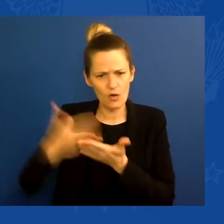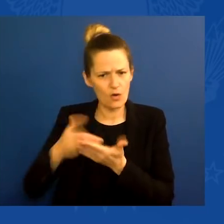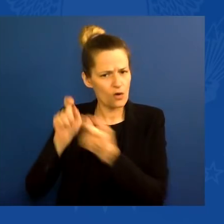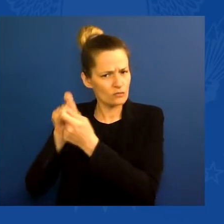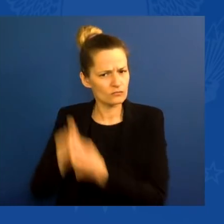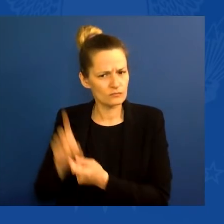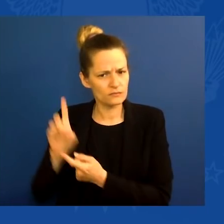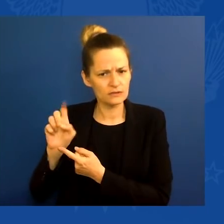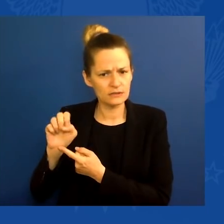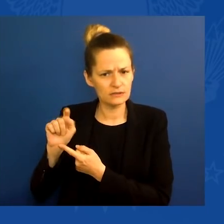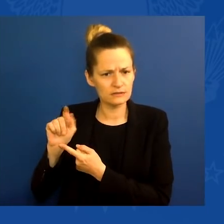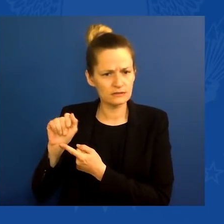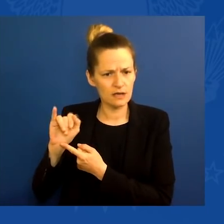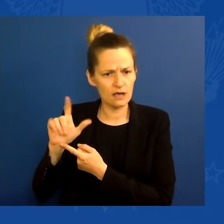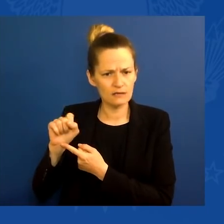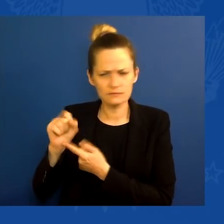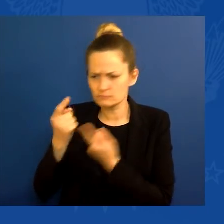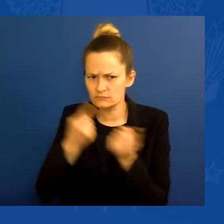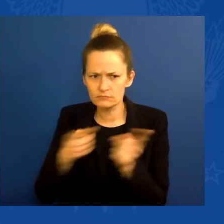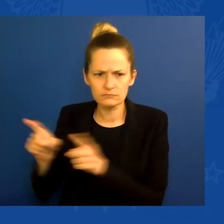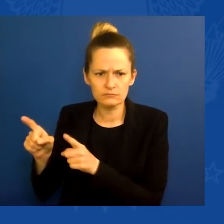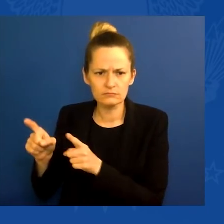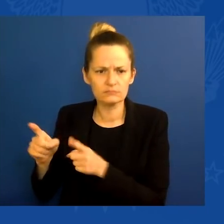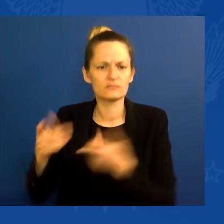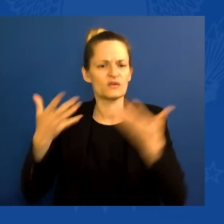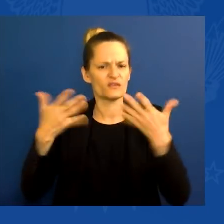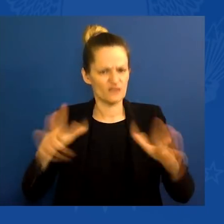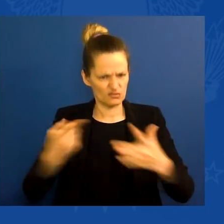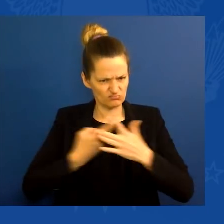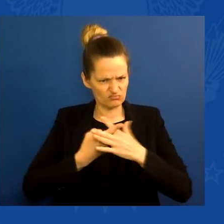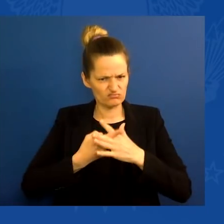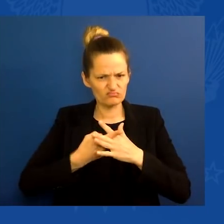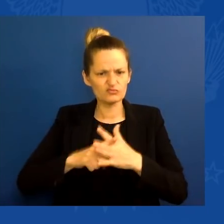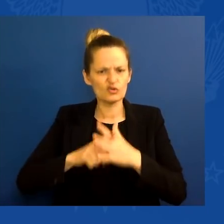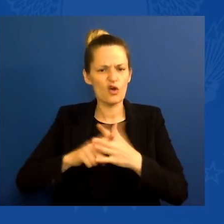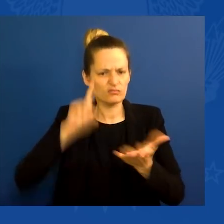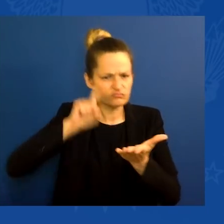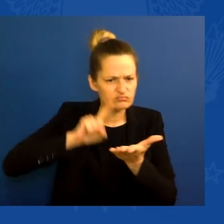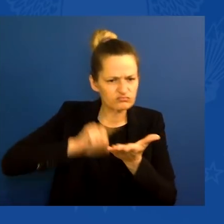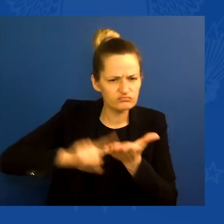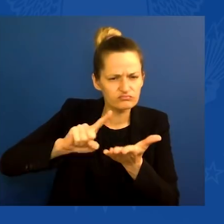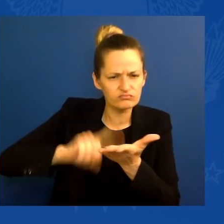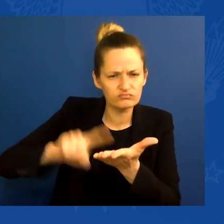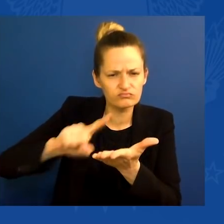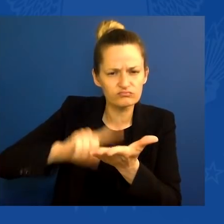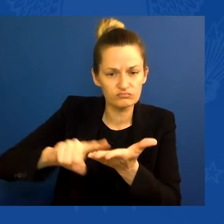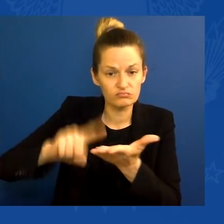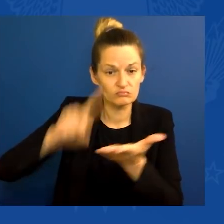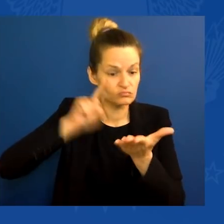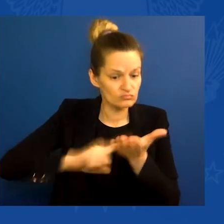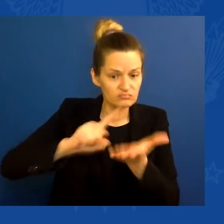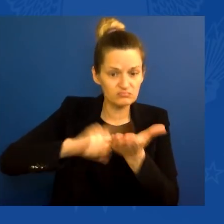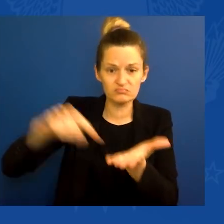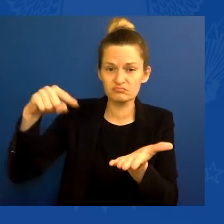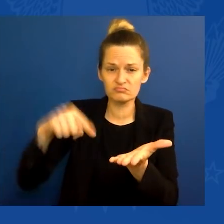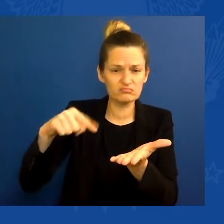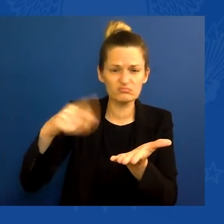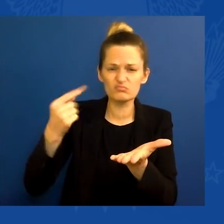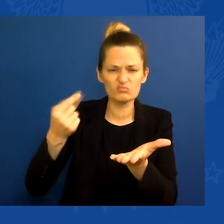that it is investigating the matter as a hate crime, a racially motivated act of white supremacy and violent extremism.